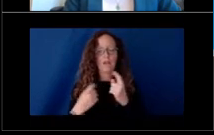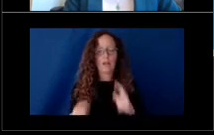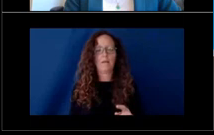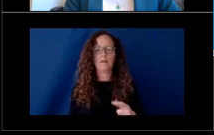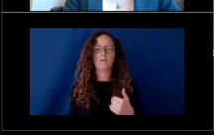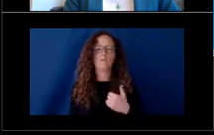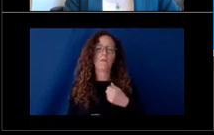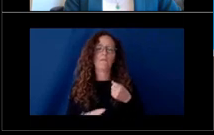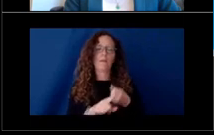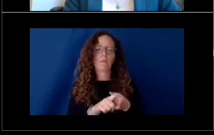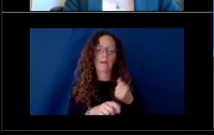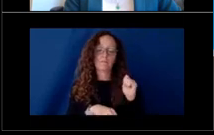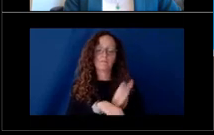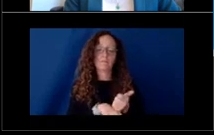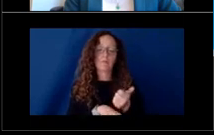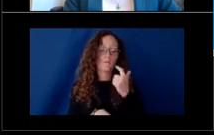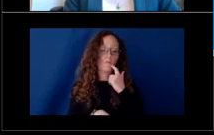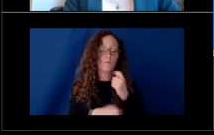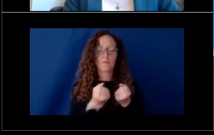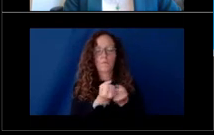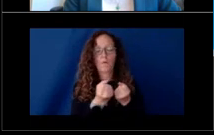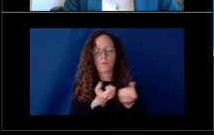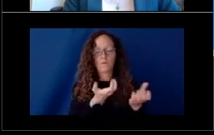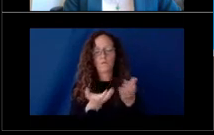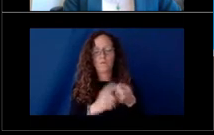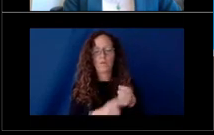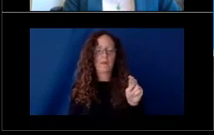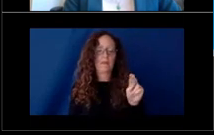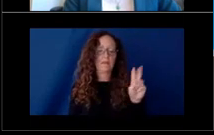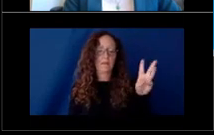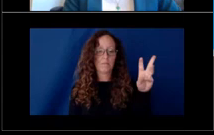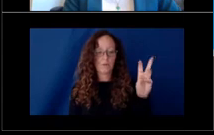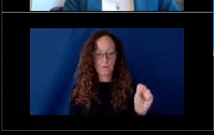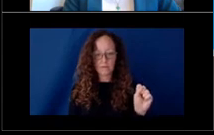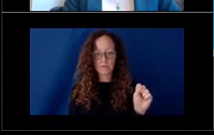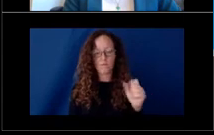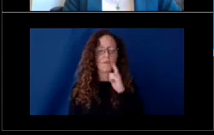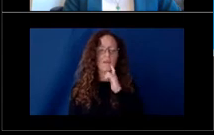the National Weather Service again working with those local core partners to message out